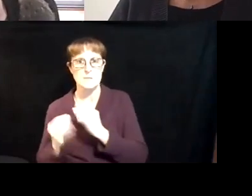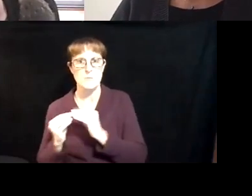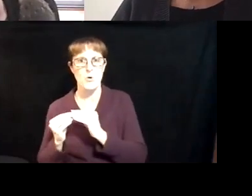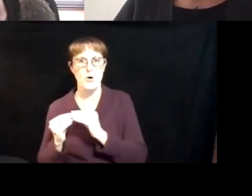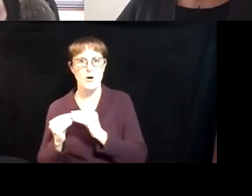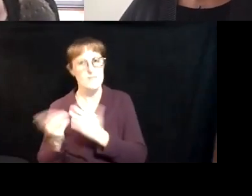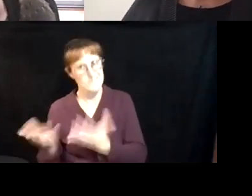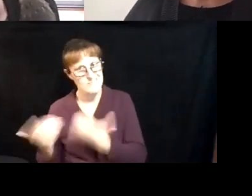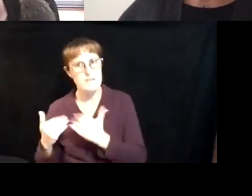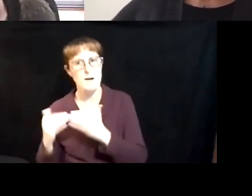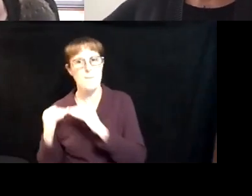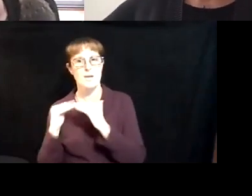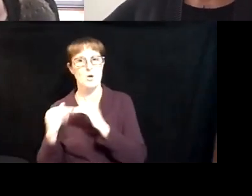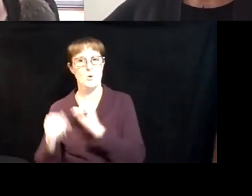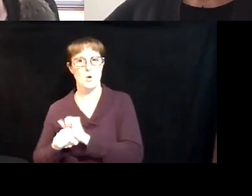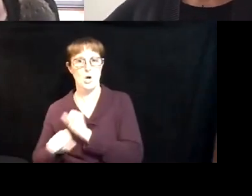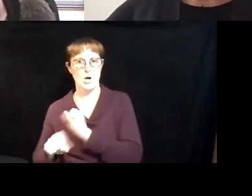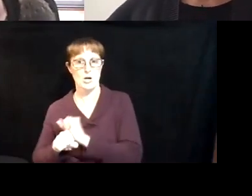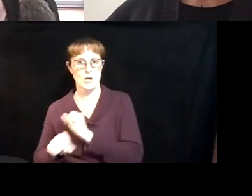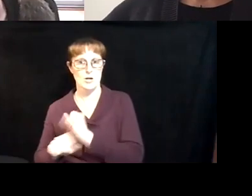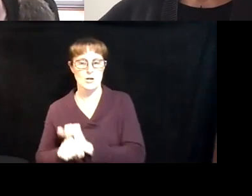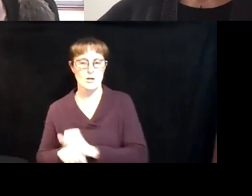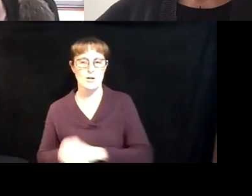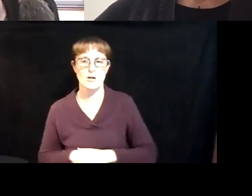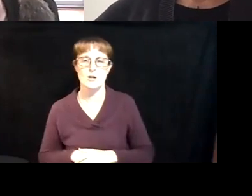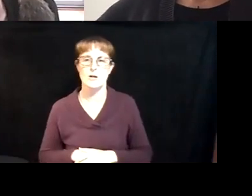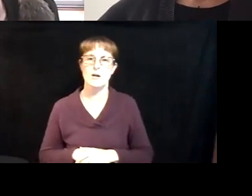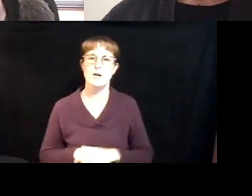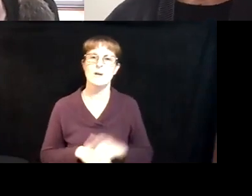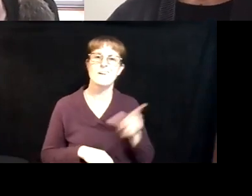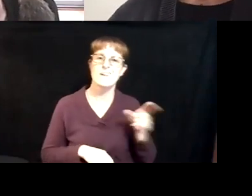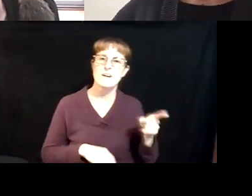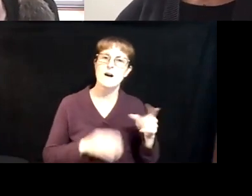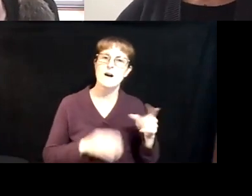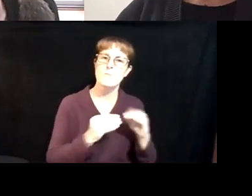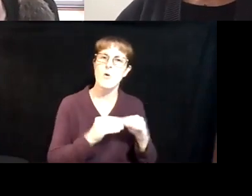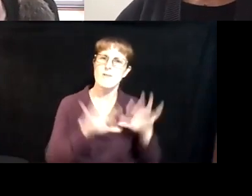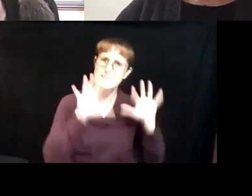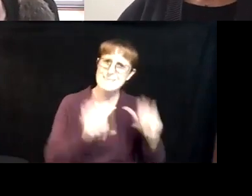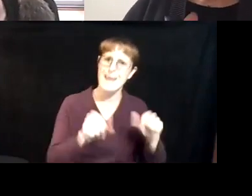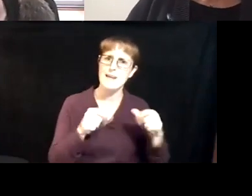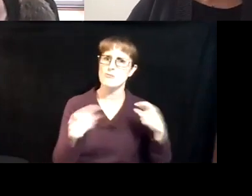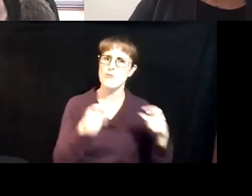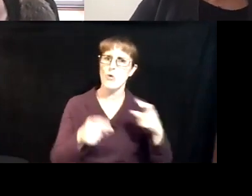But basically being in control, being in the driver's seat.